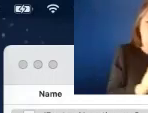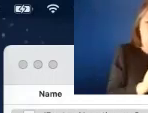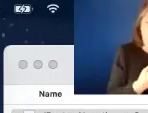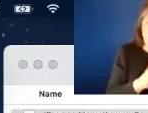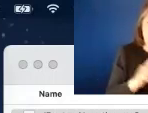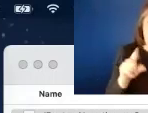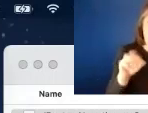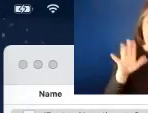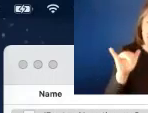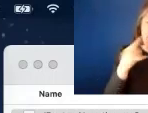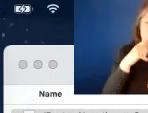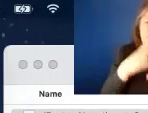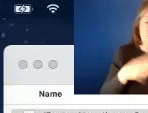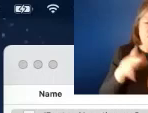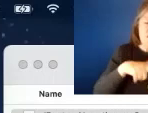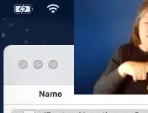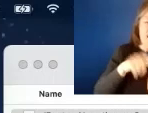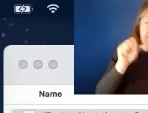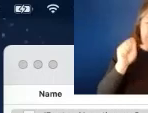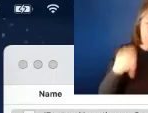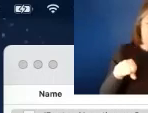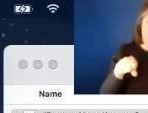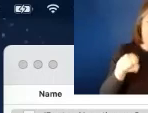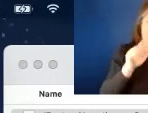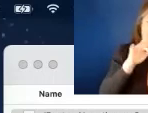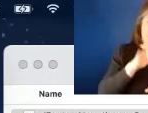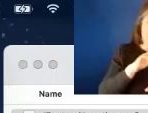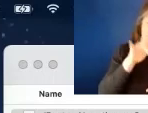of time, 07:24:09 you can click here and it will remove